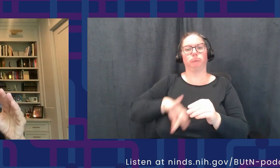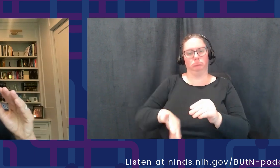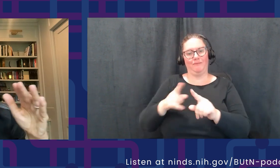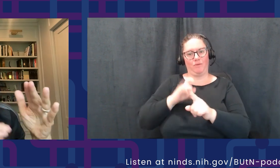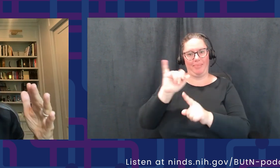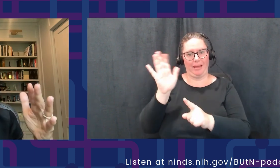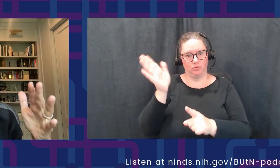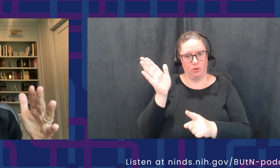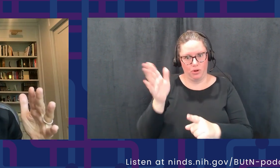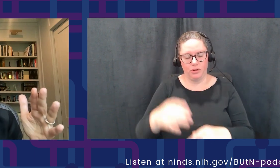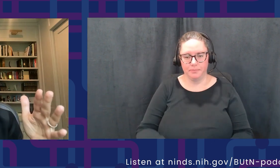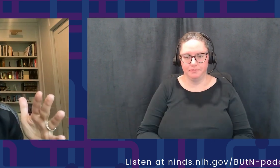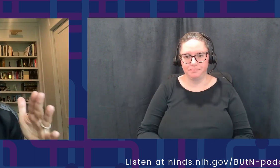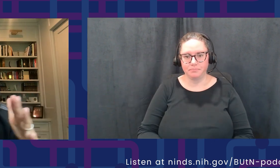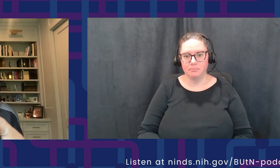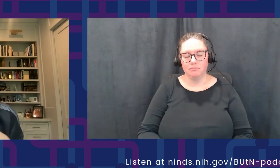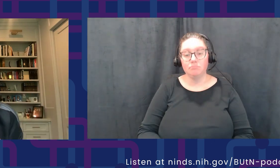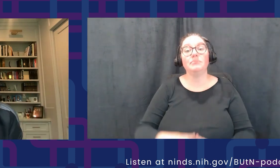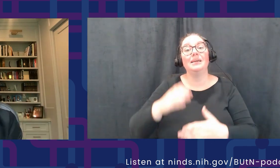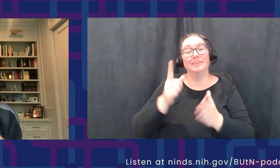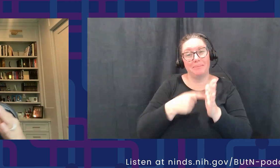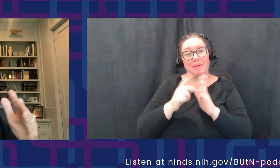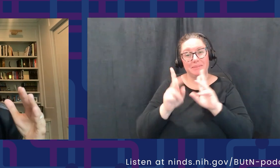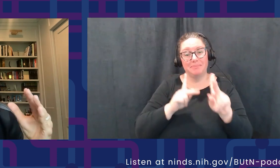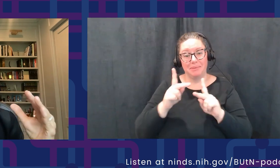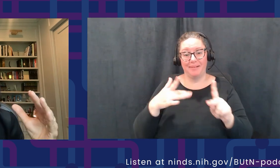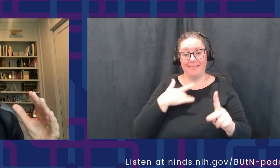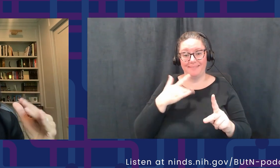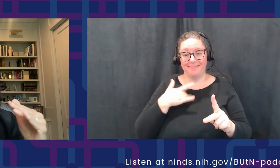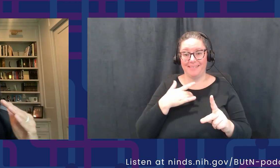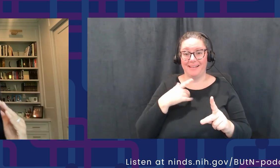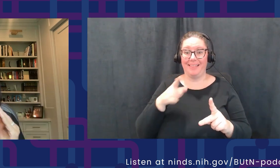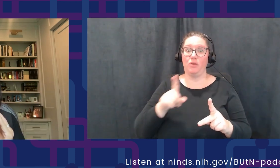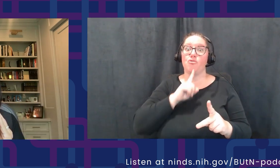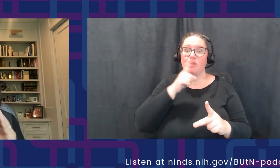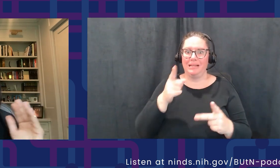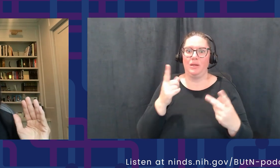Some people sometimes feel they really want to impress everybody